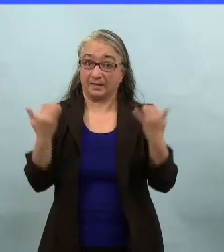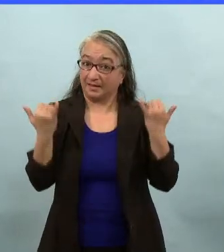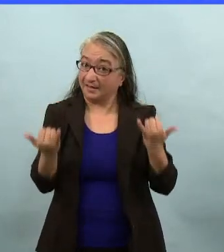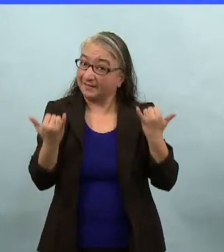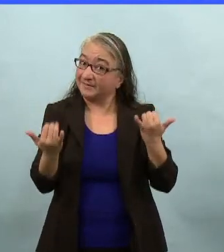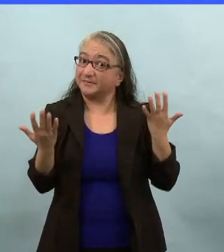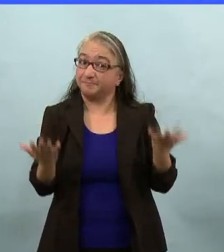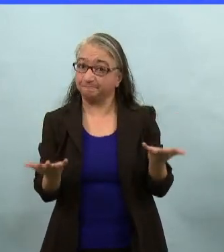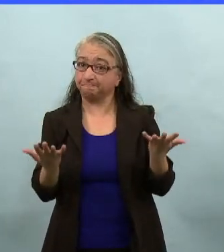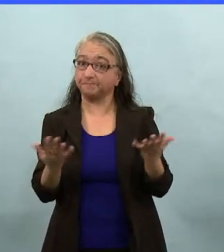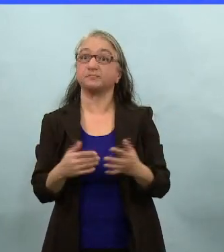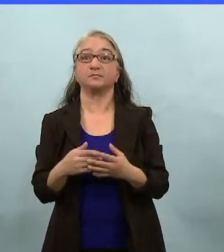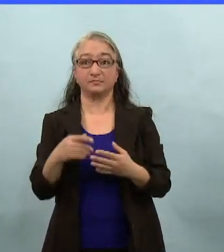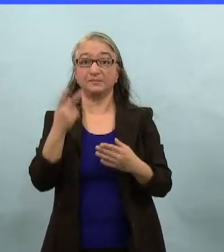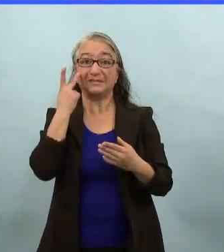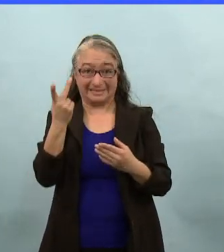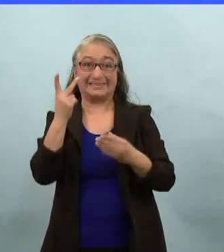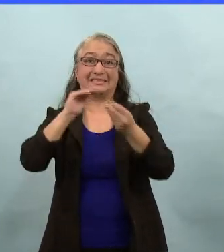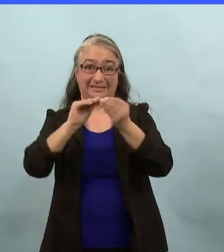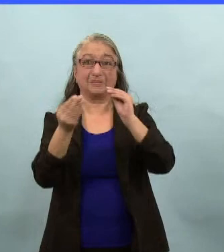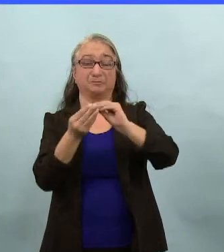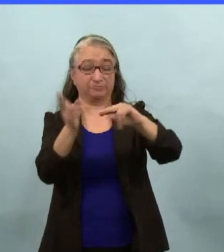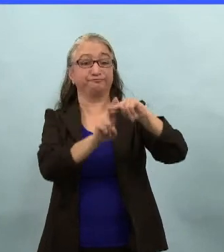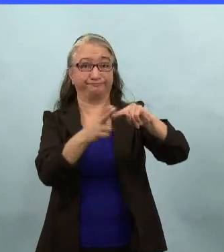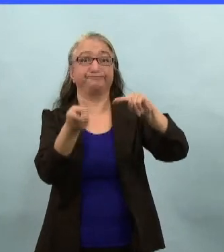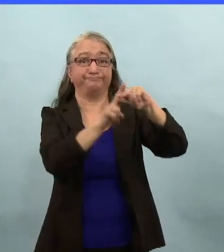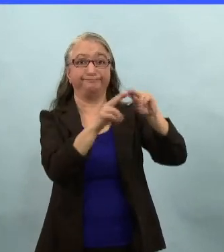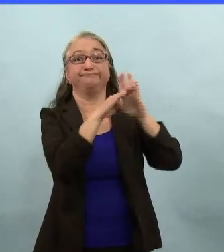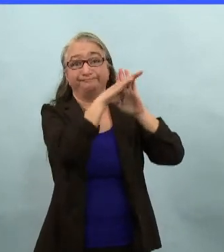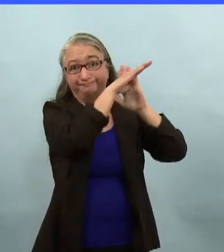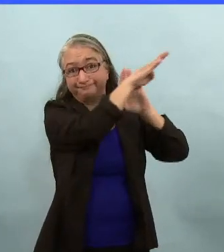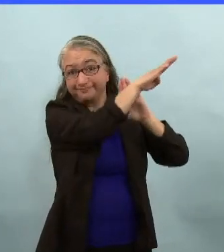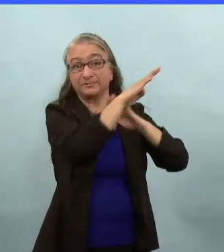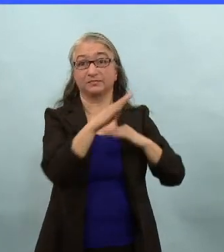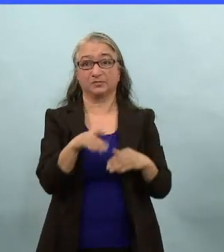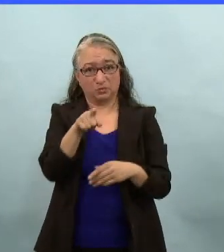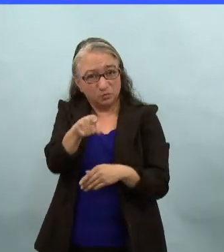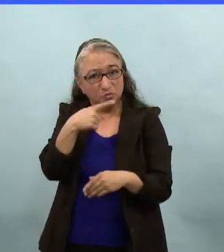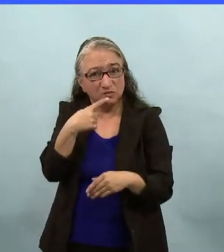you mentioned that there was only one icu bet i'm not aware of that from what i understand i think